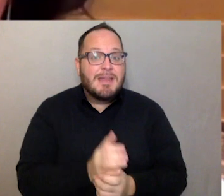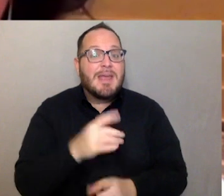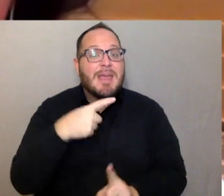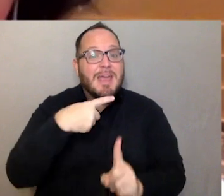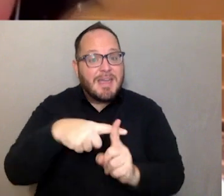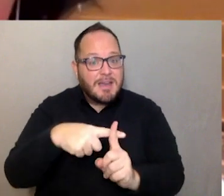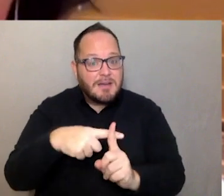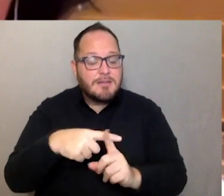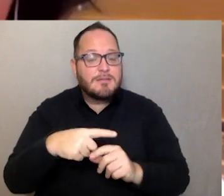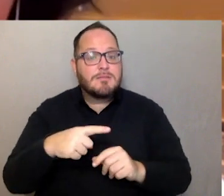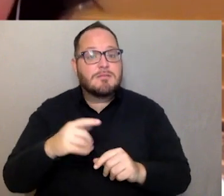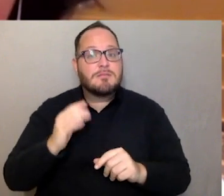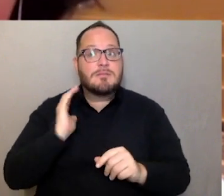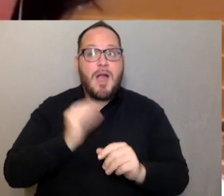CANNOT BE DOING THIS. AND OUR STATE IS GOING TO RELY